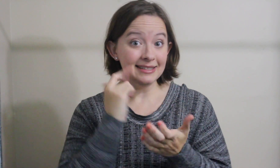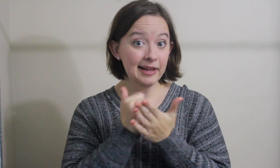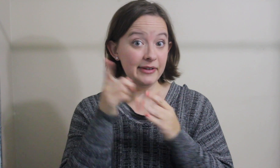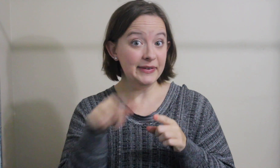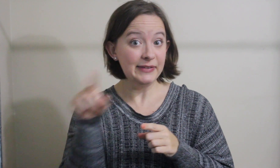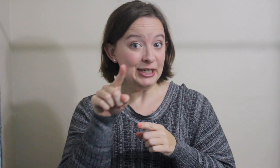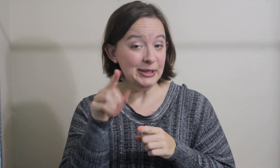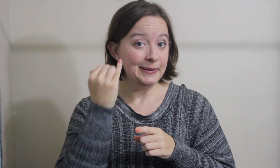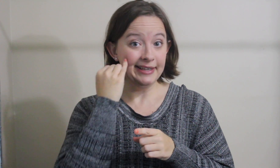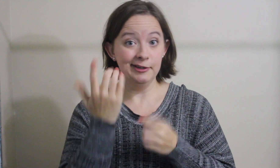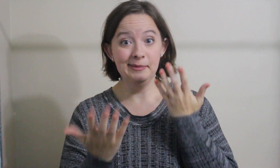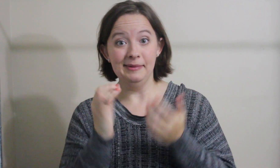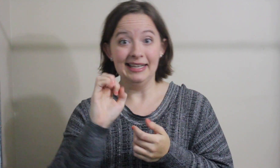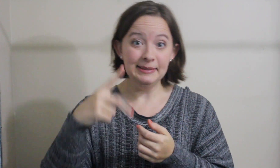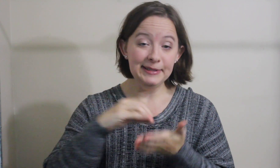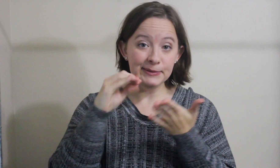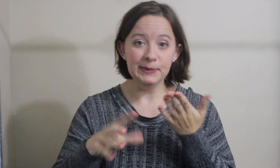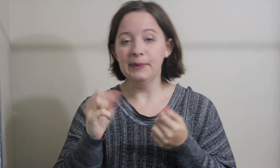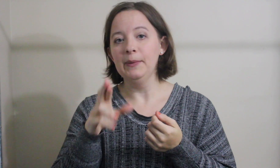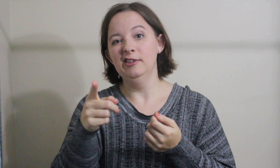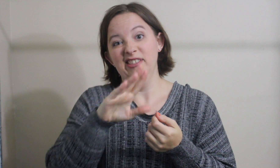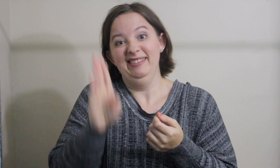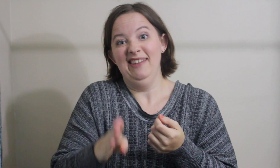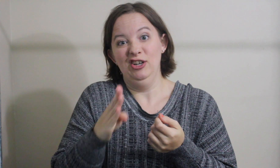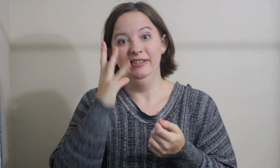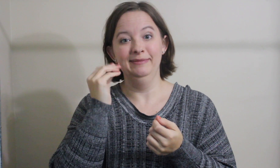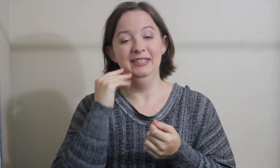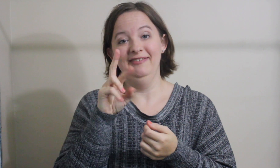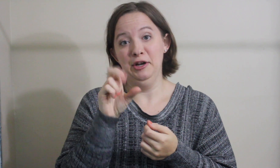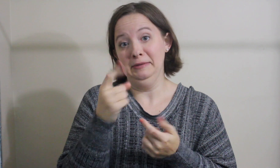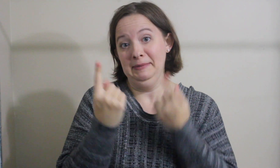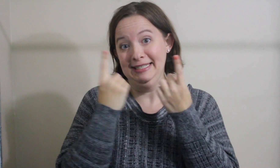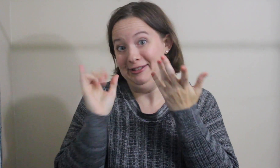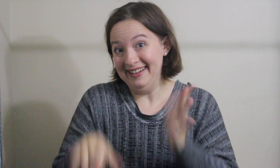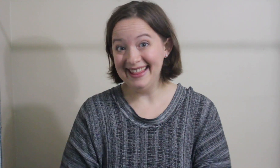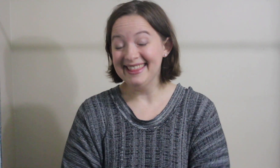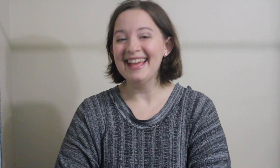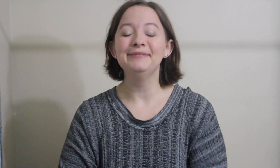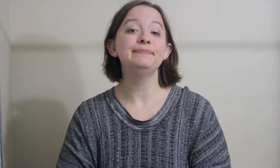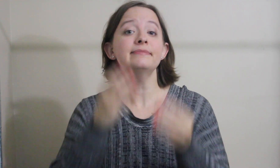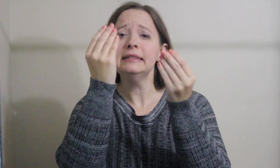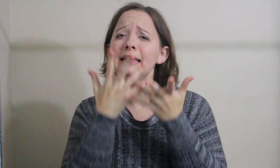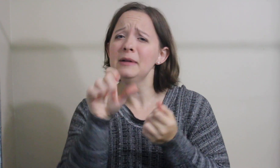Okay, hopefully you thought this has been helpful. If you're considering... maybe if you're an ITP student or you've just never done VRS are you're considering it.